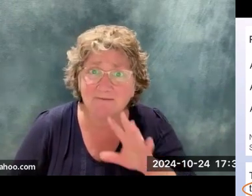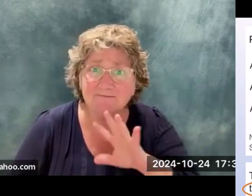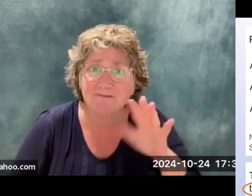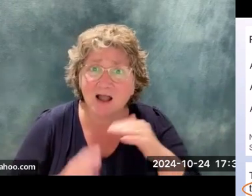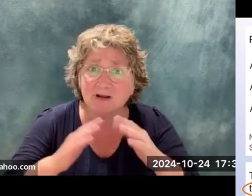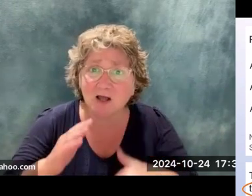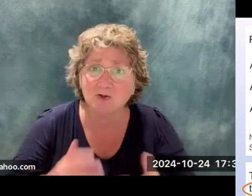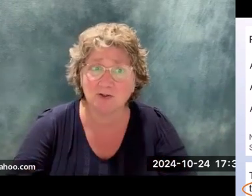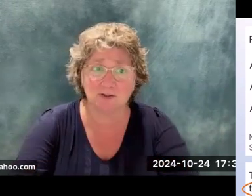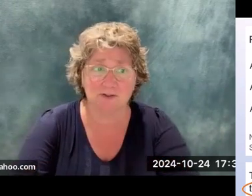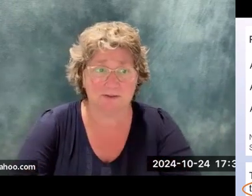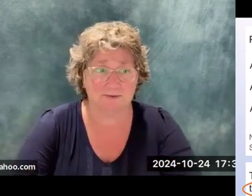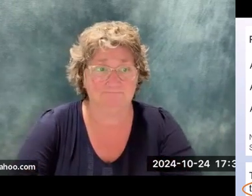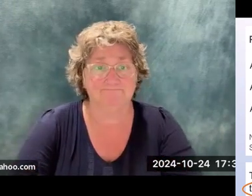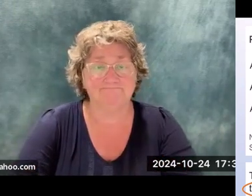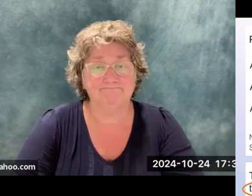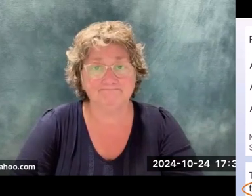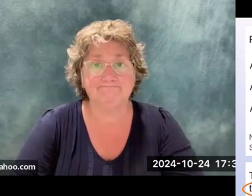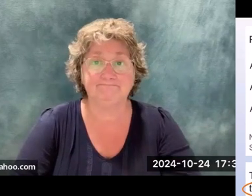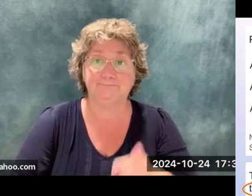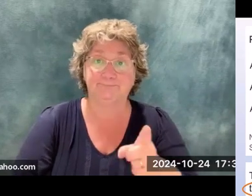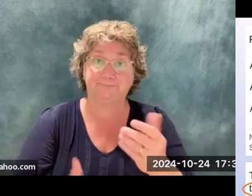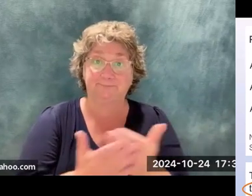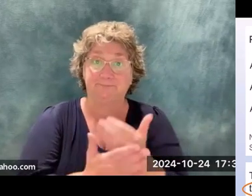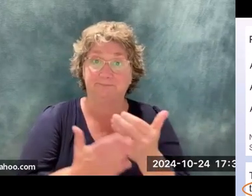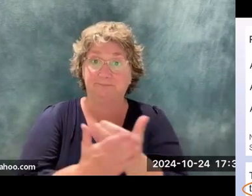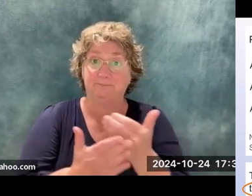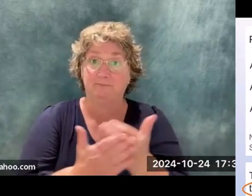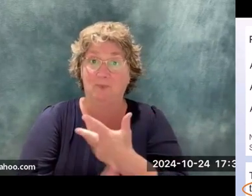the new vaccine, the current new vaccine against Omicron.